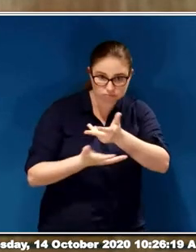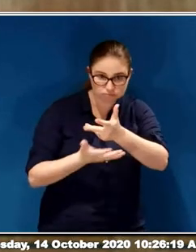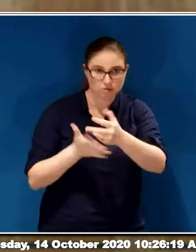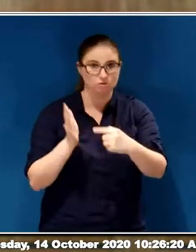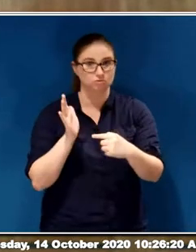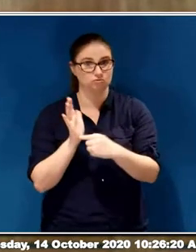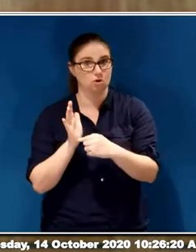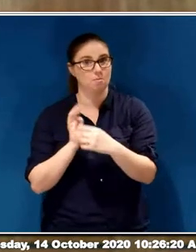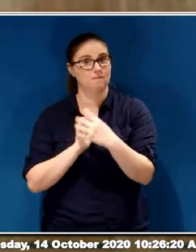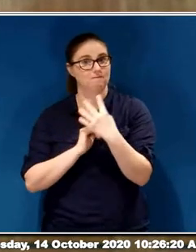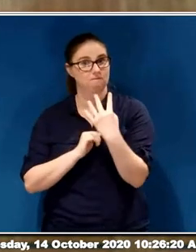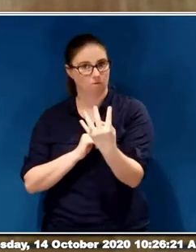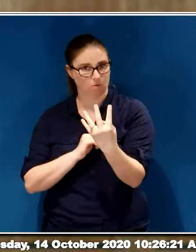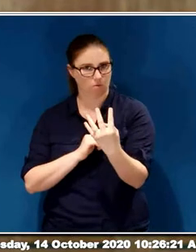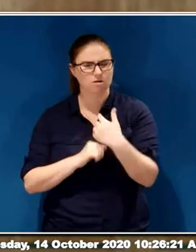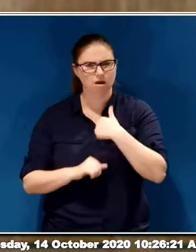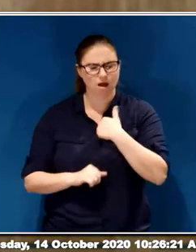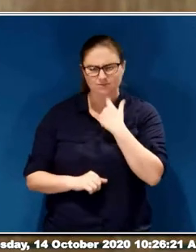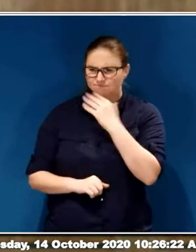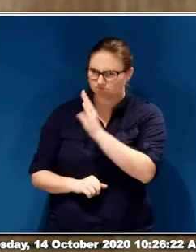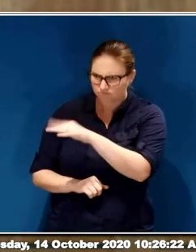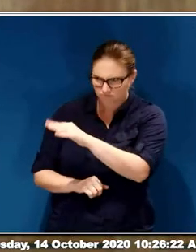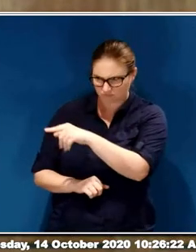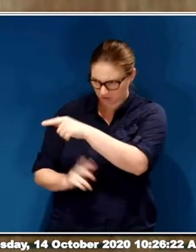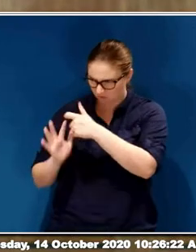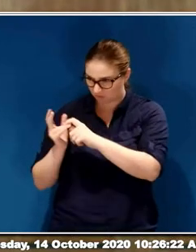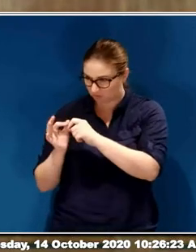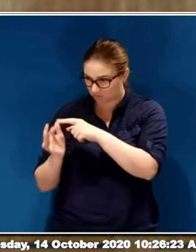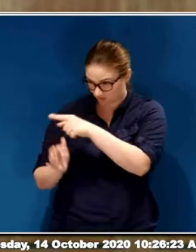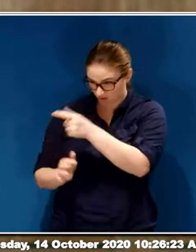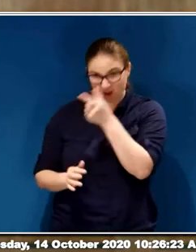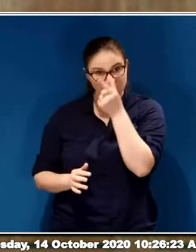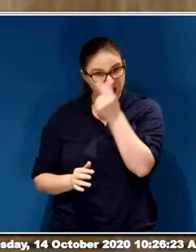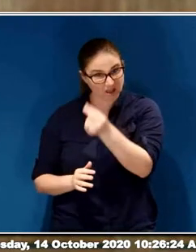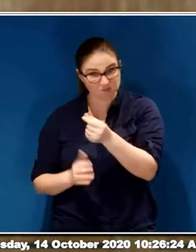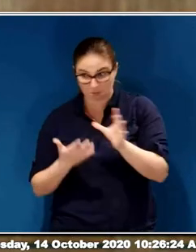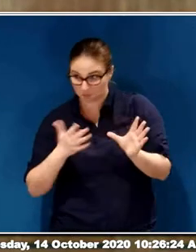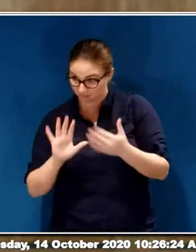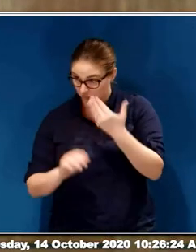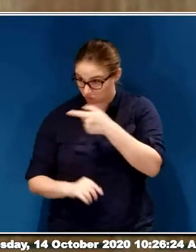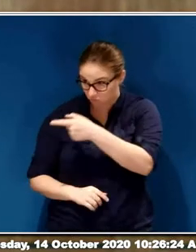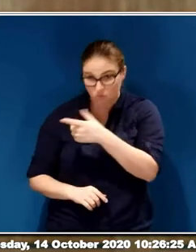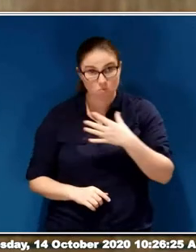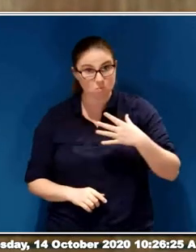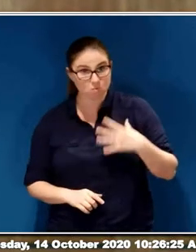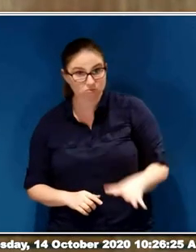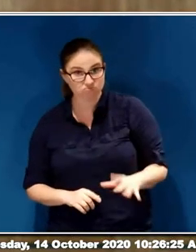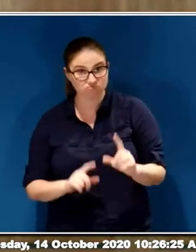move schools and whether that was a choice that he would like to make, to which he said, "Yes".